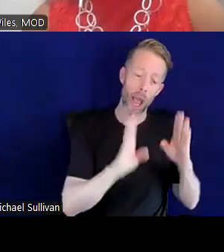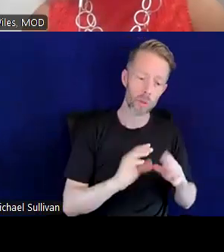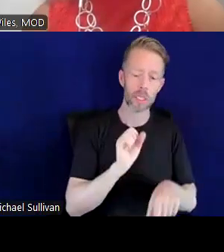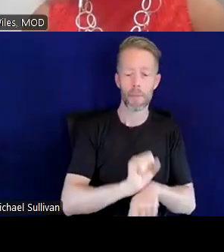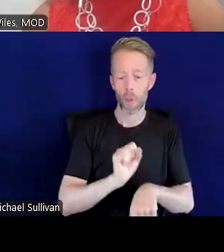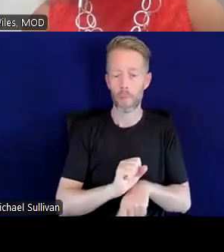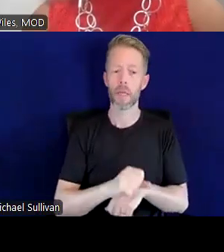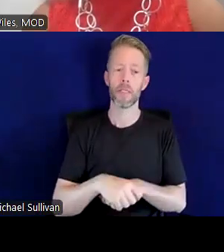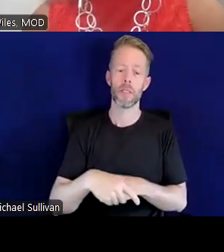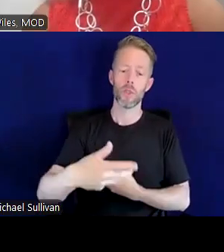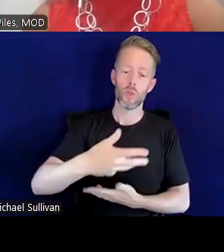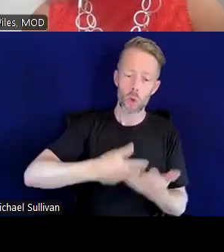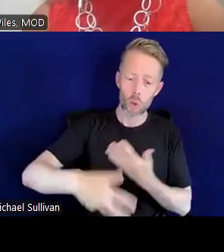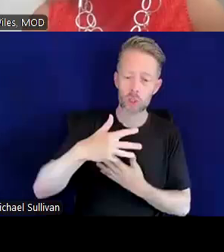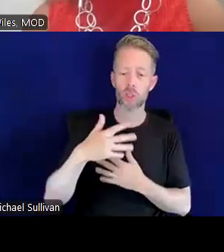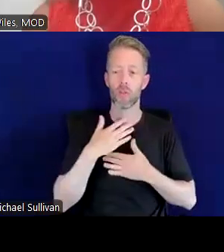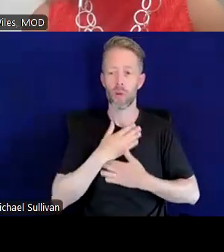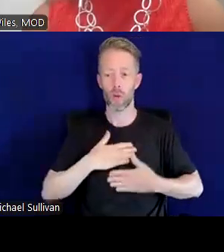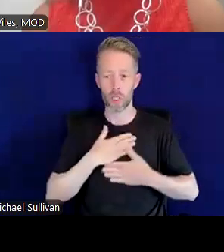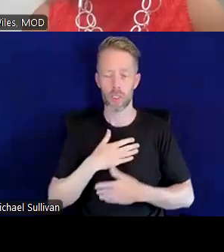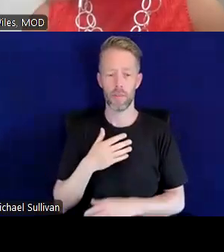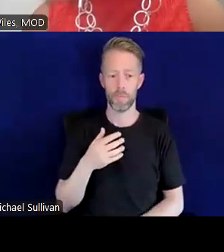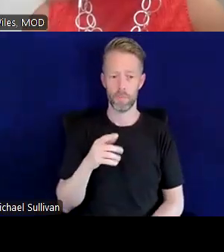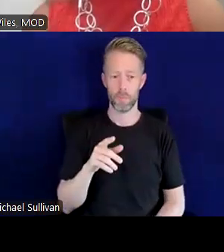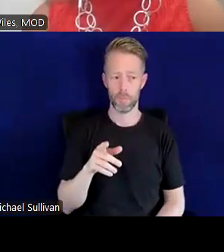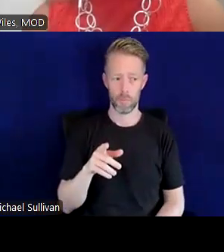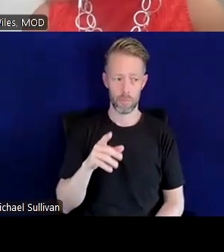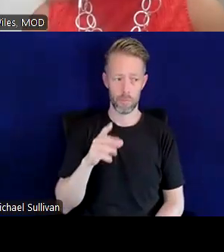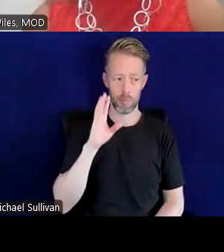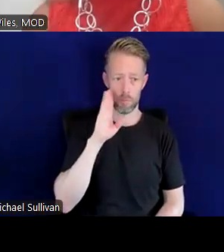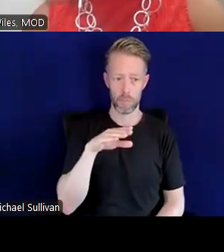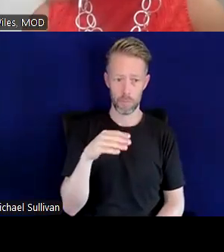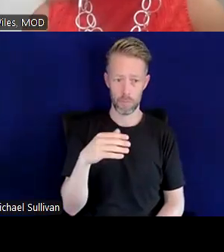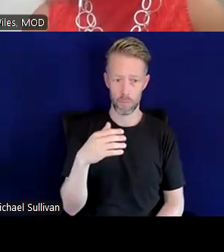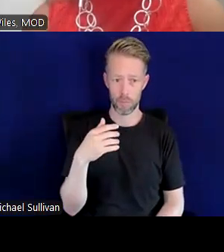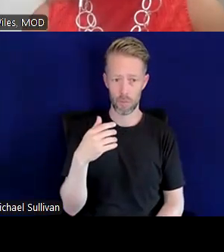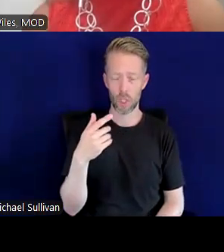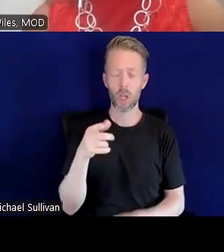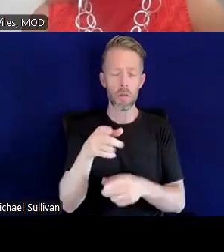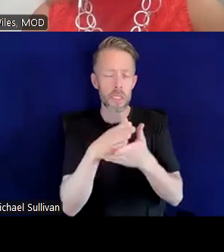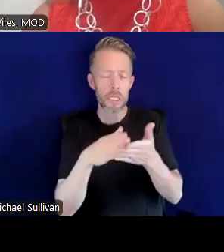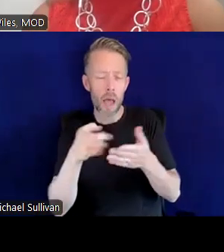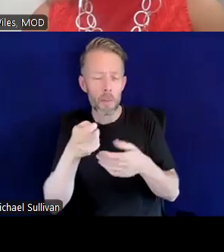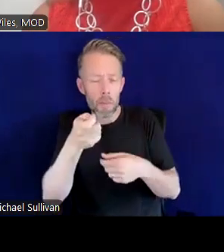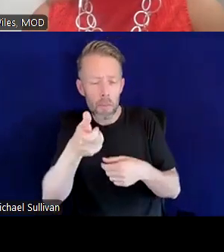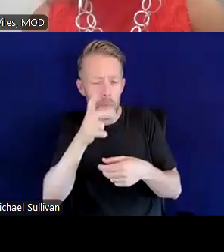employment, any social or recreational engagement? These